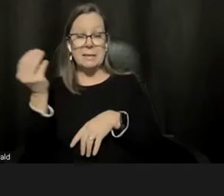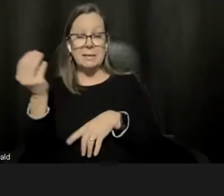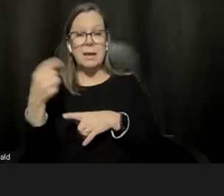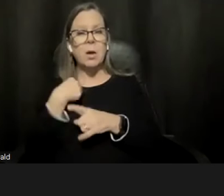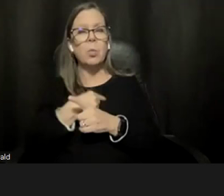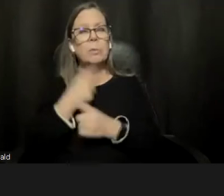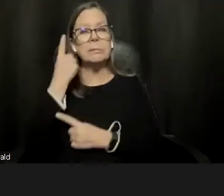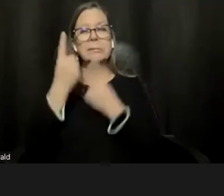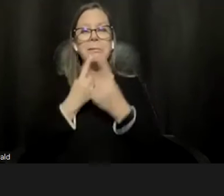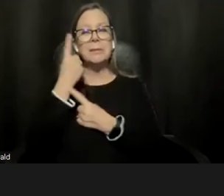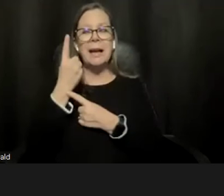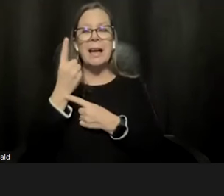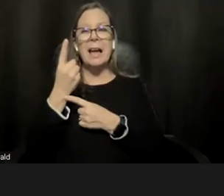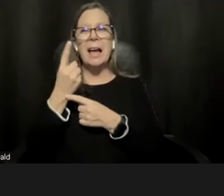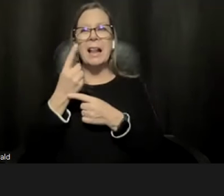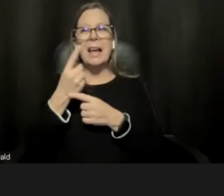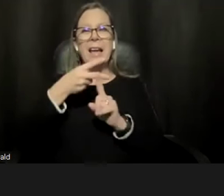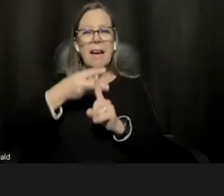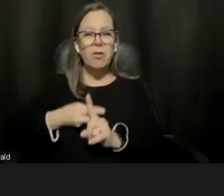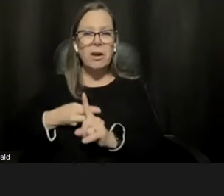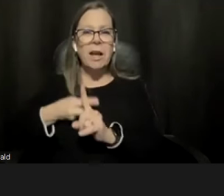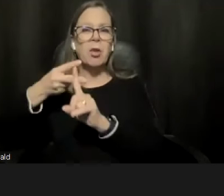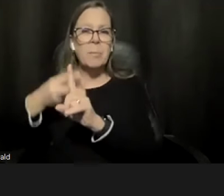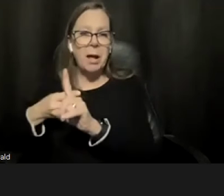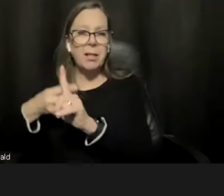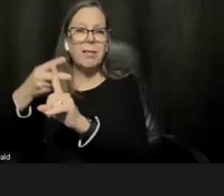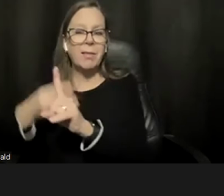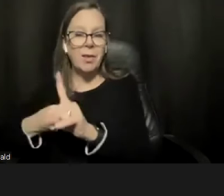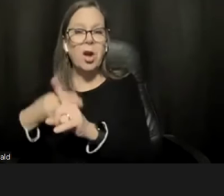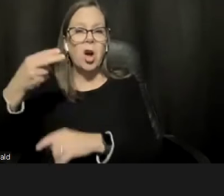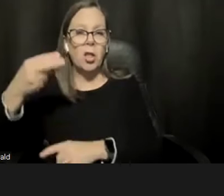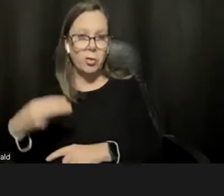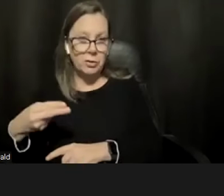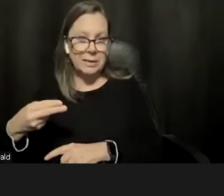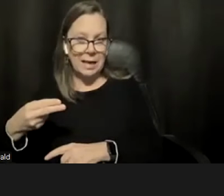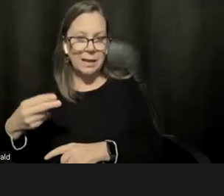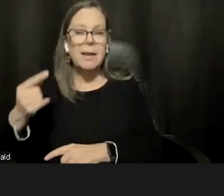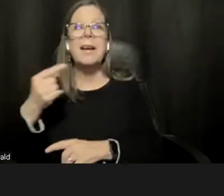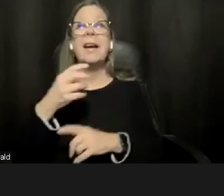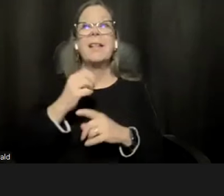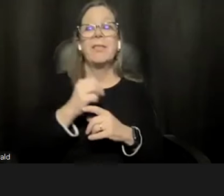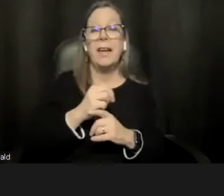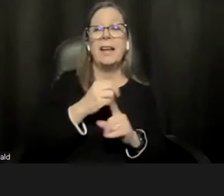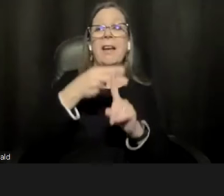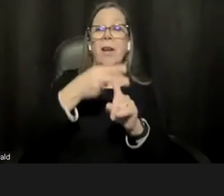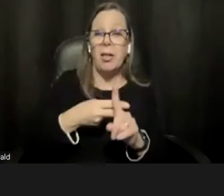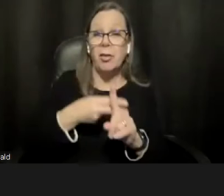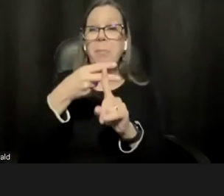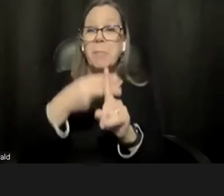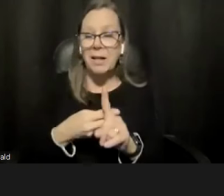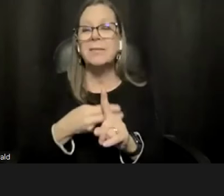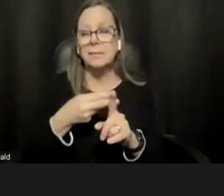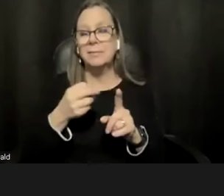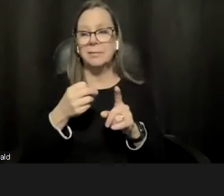doing every other month, on Thursday, and then the other months, we were thinking that